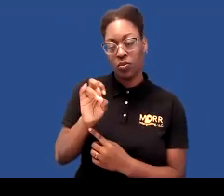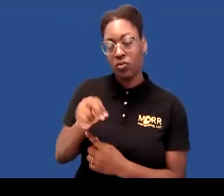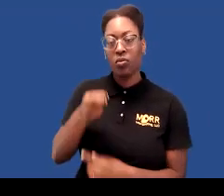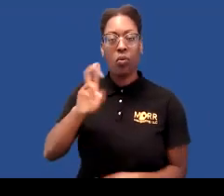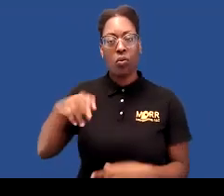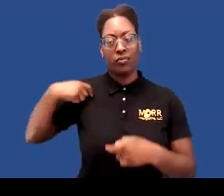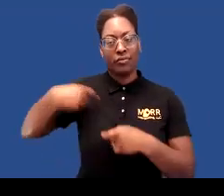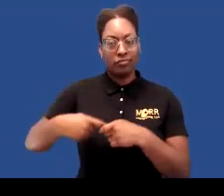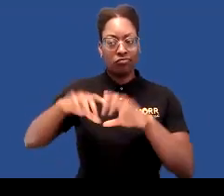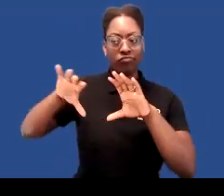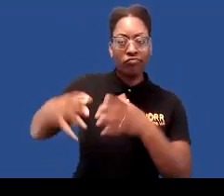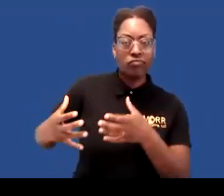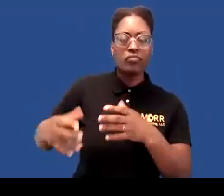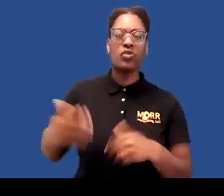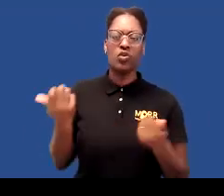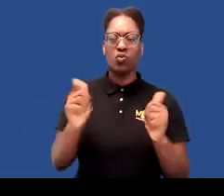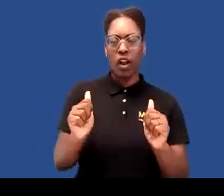and trying to kind of plug these positions there